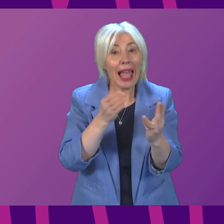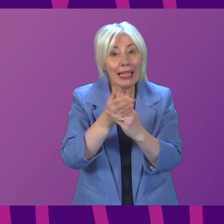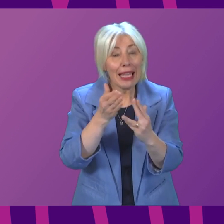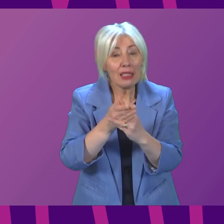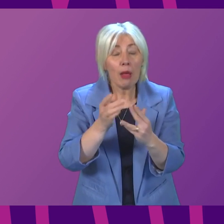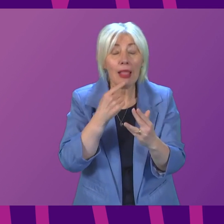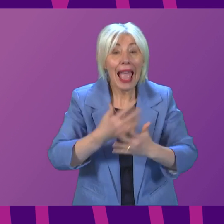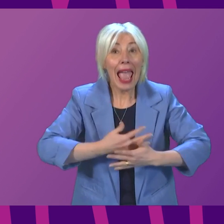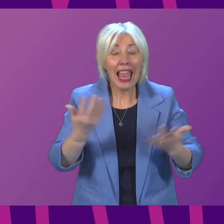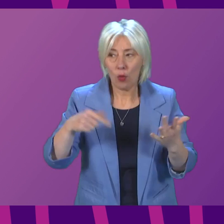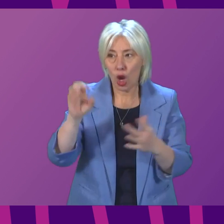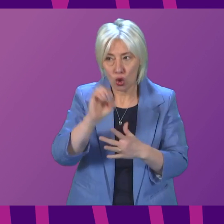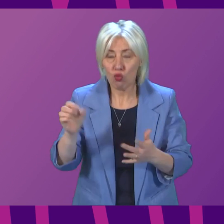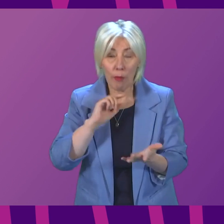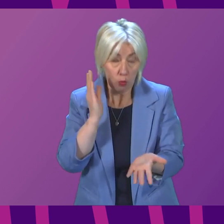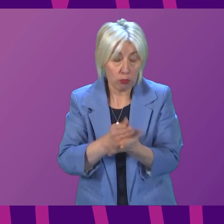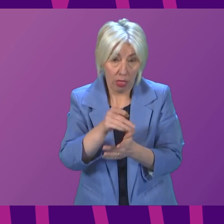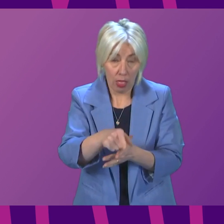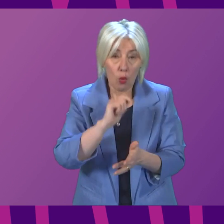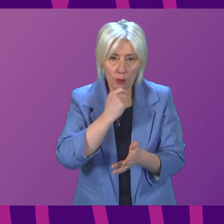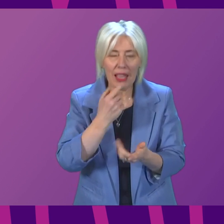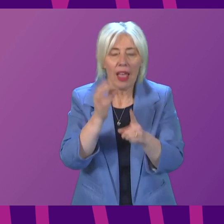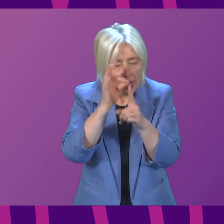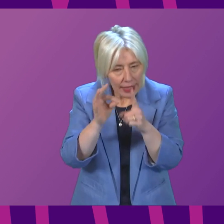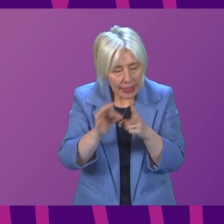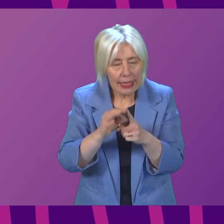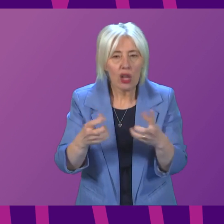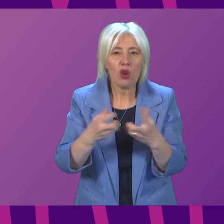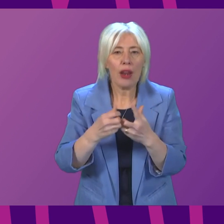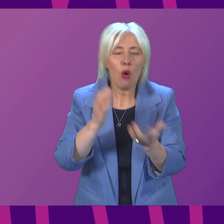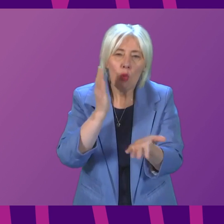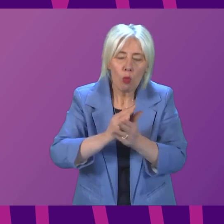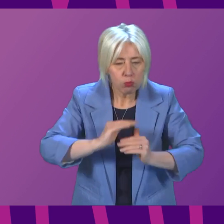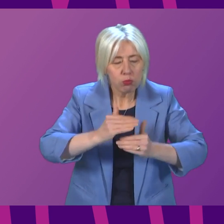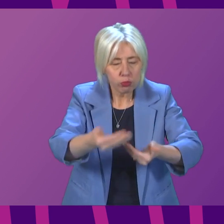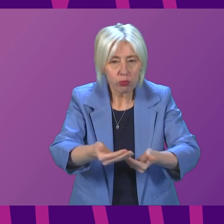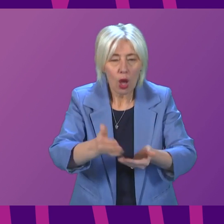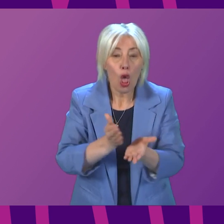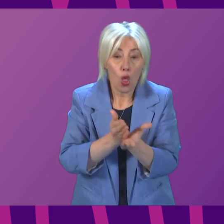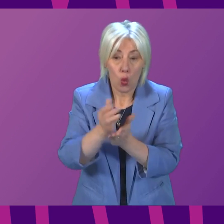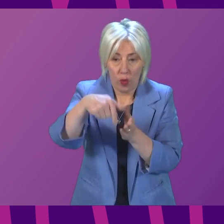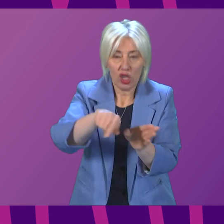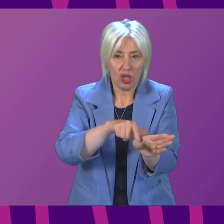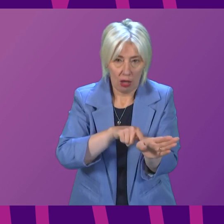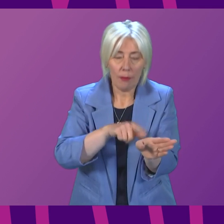We are working on the detail of delivery of that right now. Over the course of this year, we are going to see significant progress.